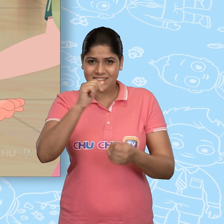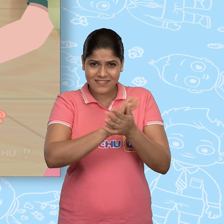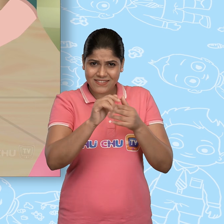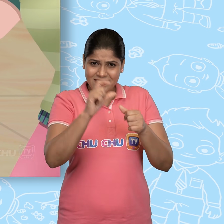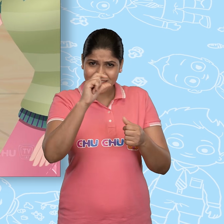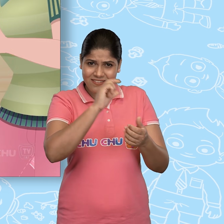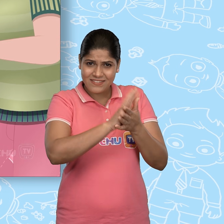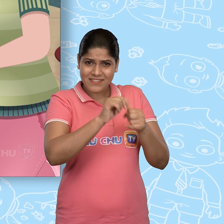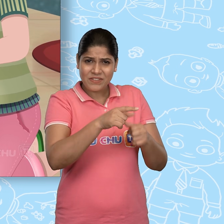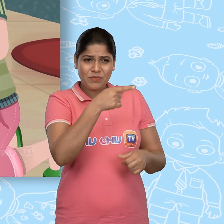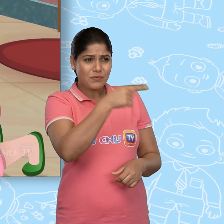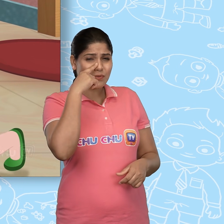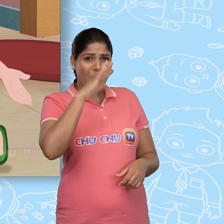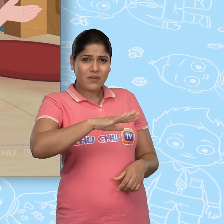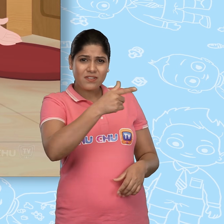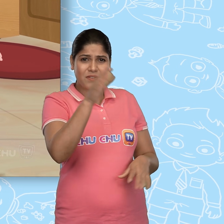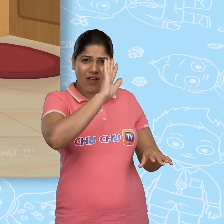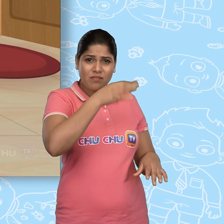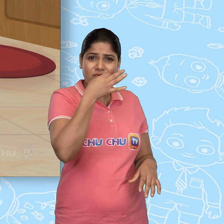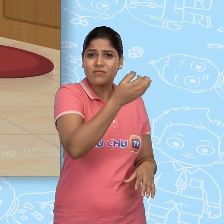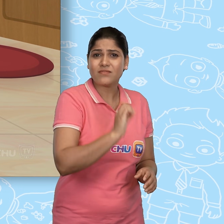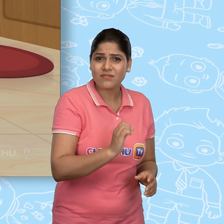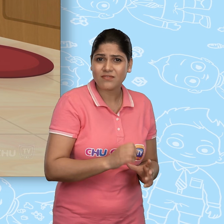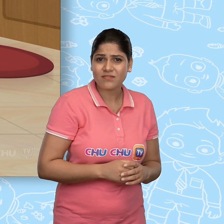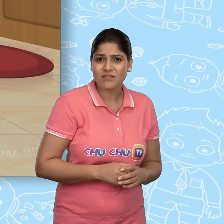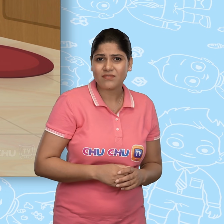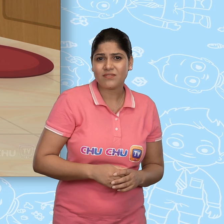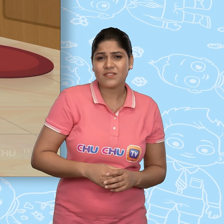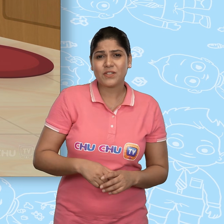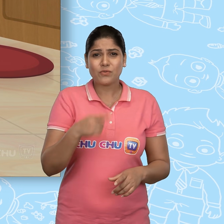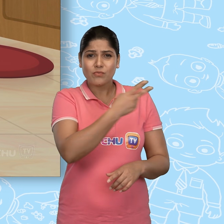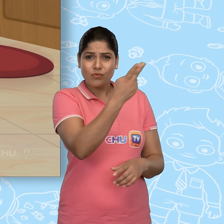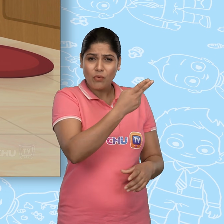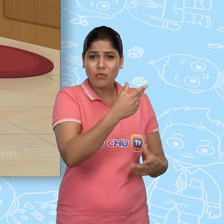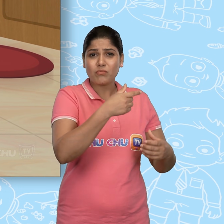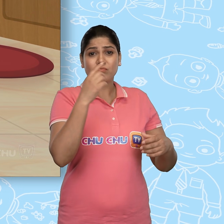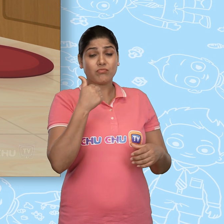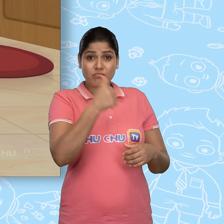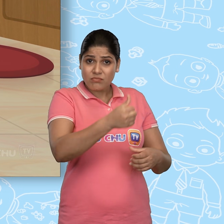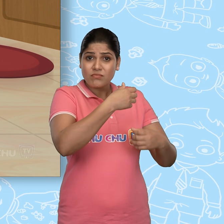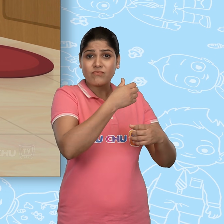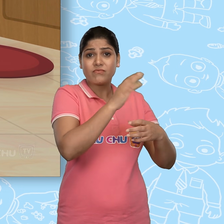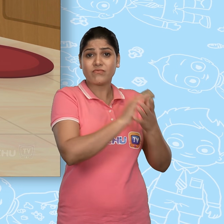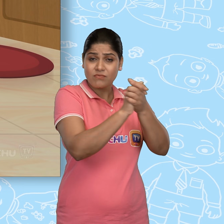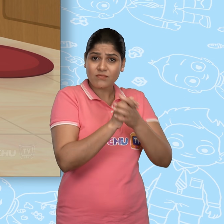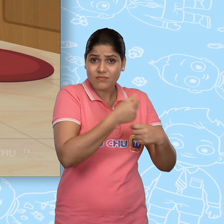ChaCha, why don't you say hello to that little girl? The two of you can be friends.